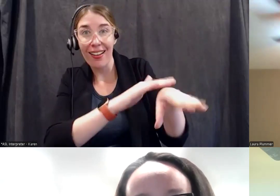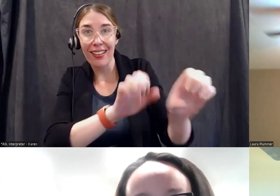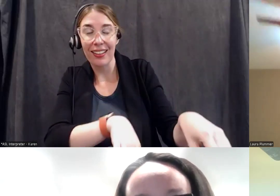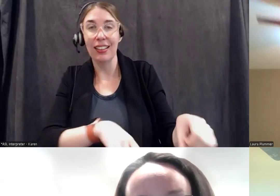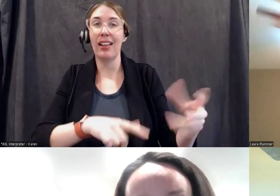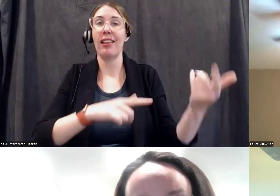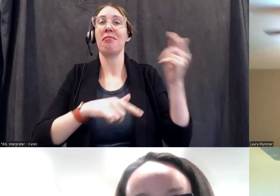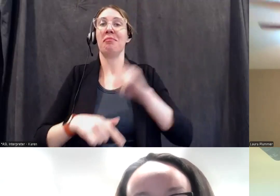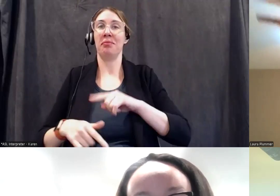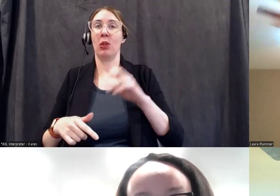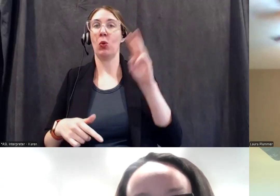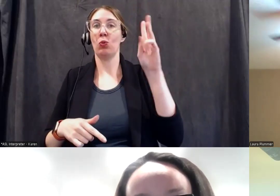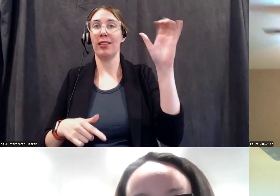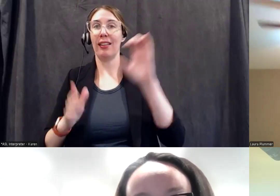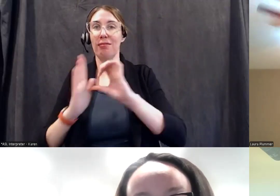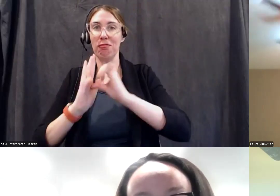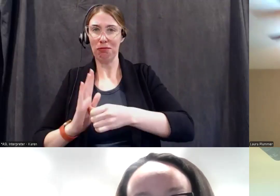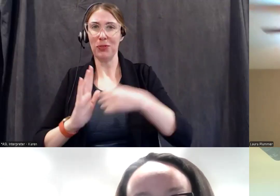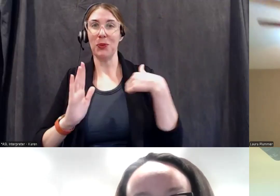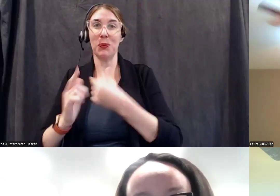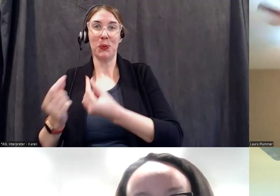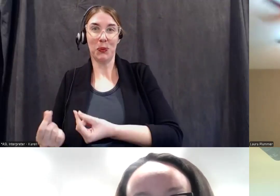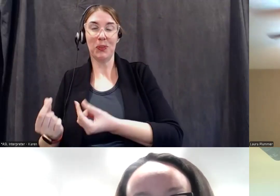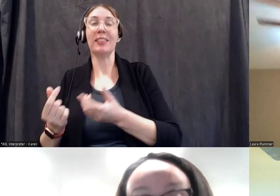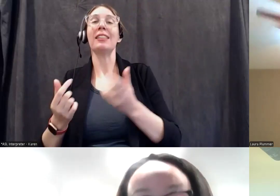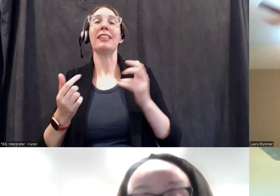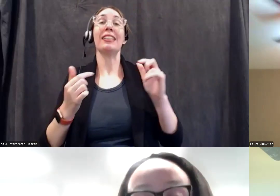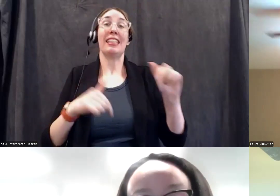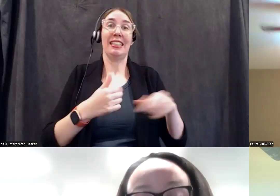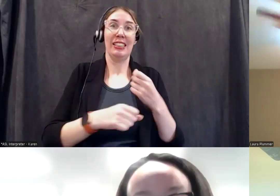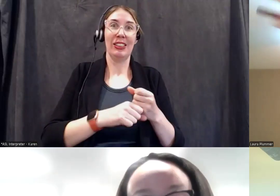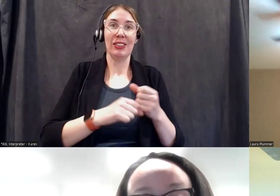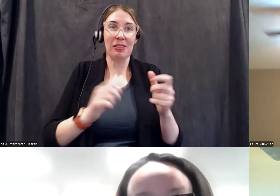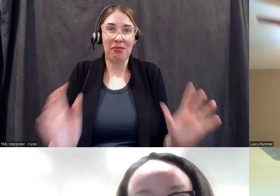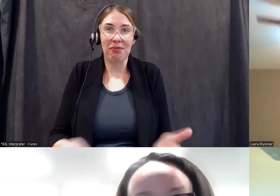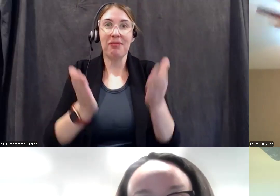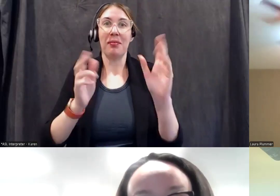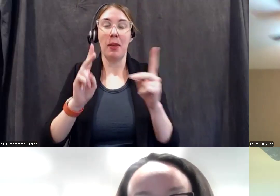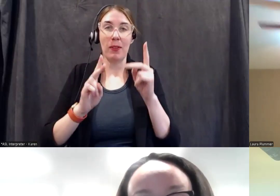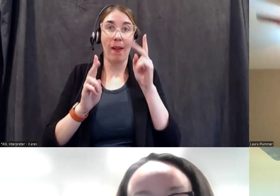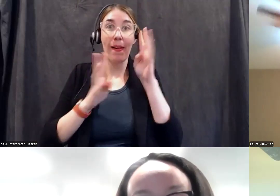so this year I really wanted to generate creativity for everyone attending to, okay,